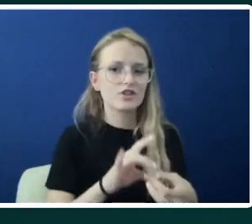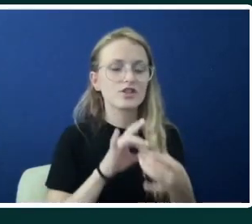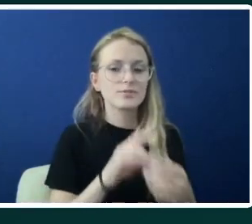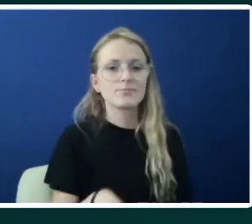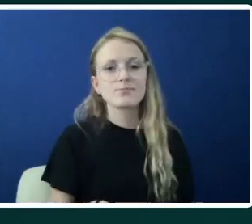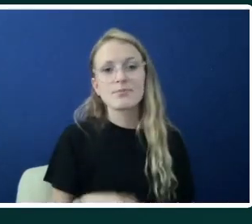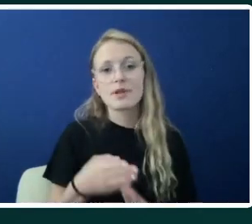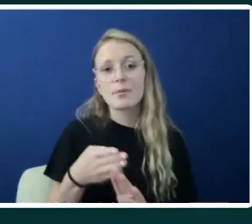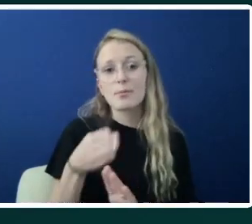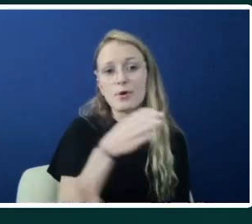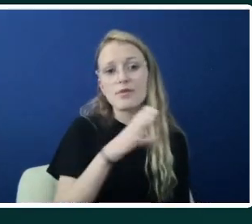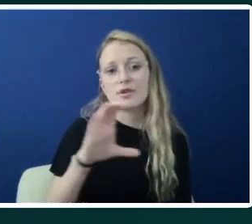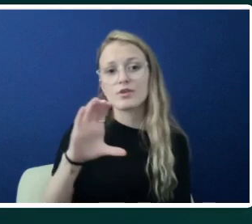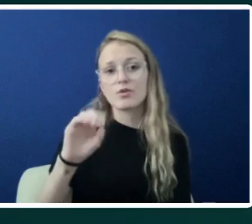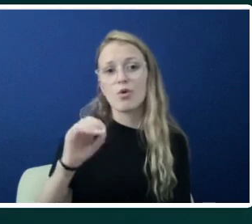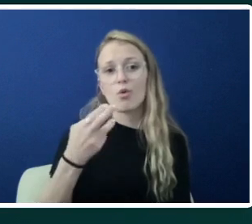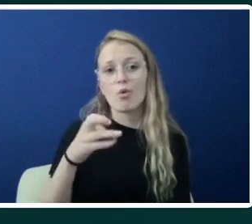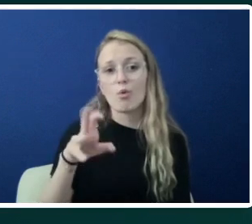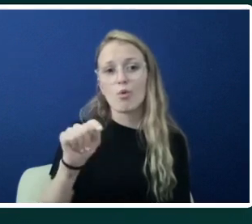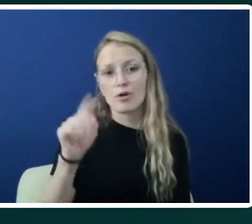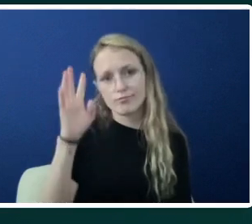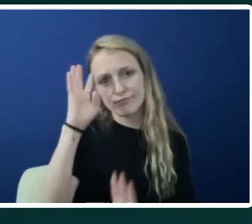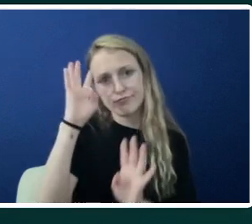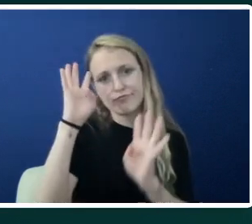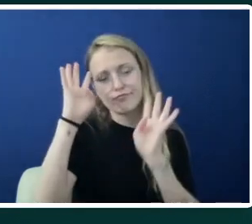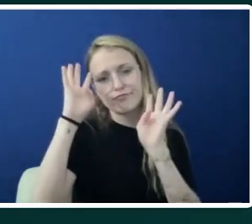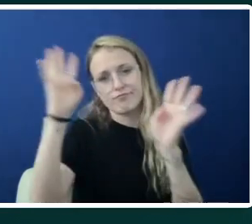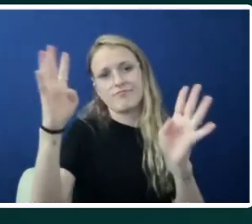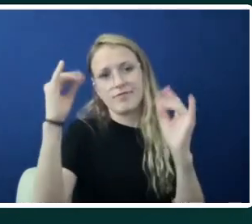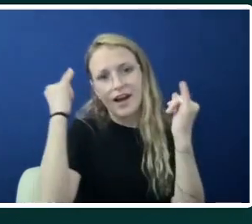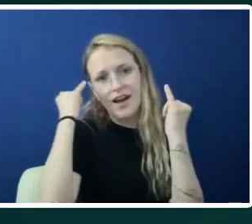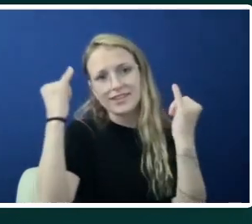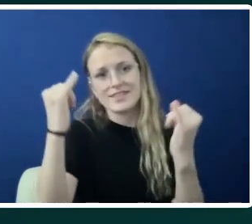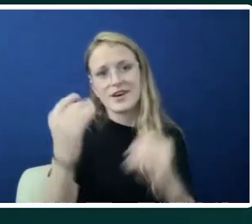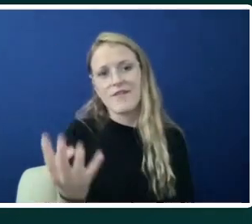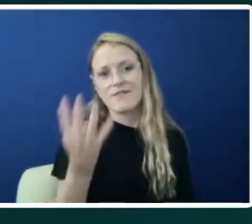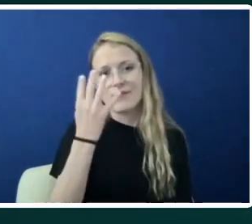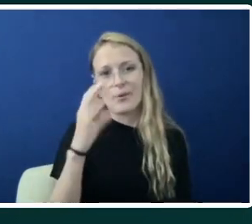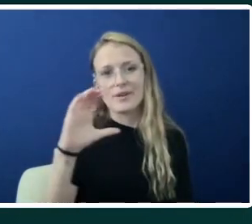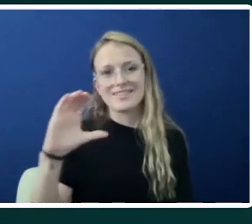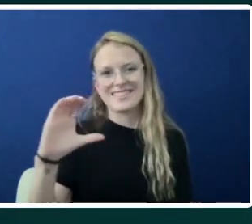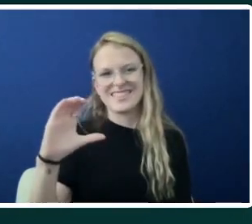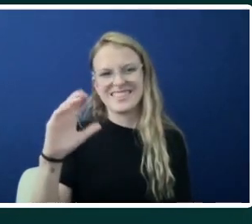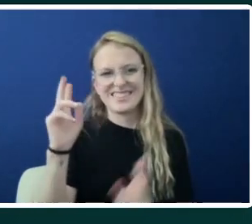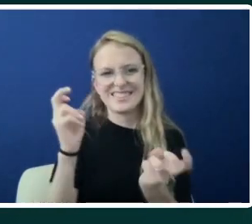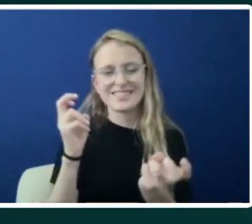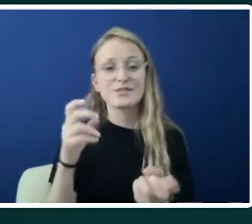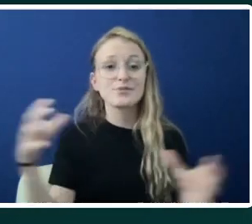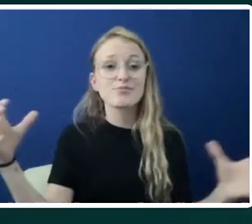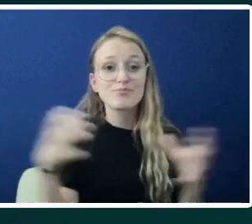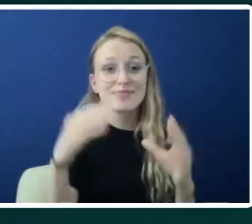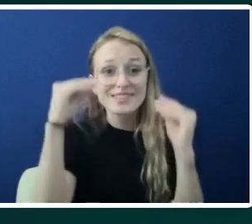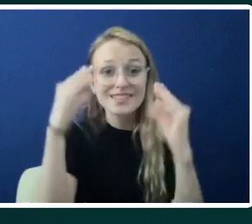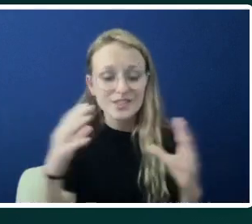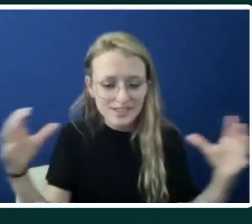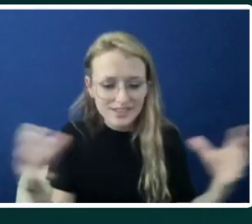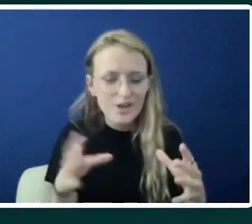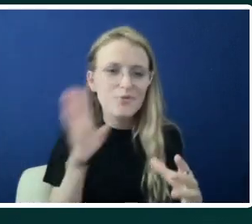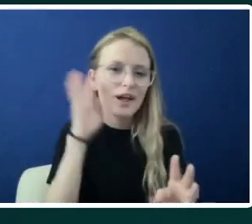this idea of the four C's. So, you know, again, you bring a group of teachers together, and we're going to come up with great supports and strategies. And this gets back to our idea that